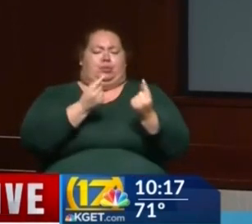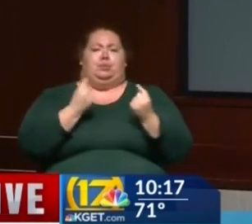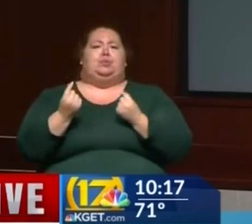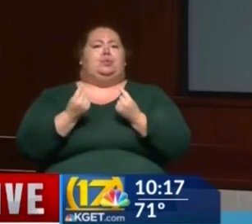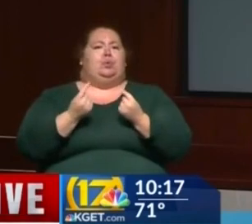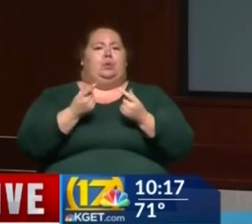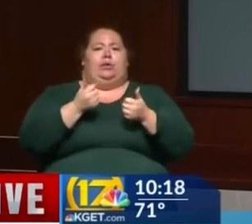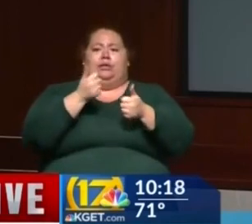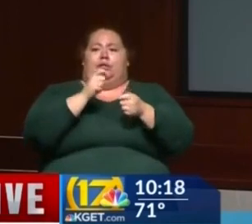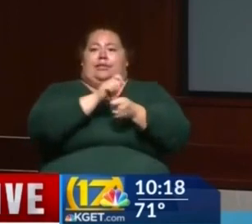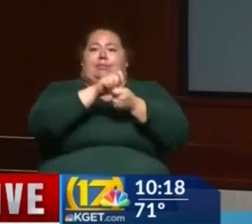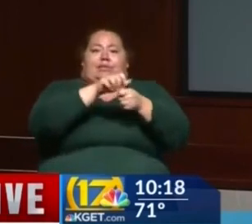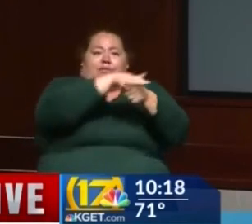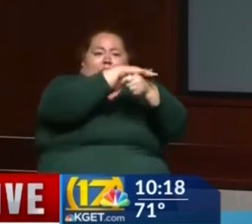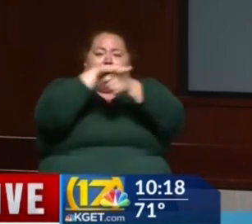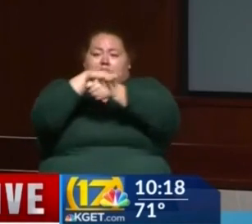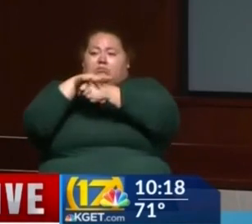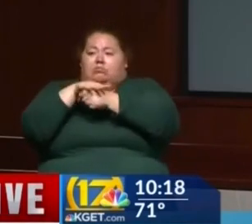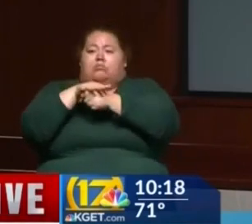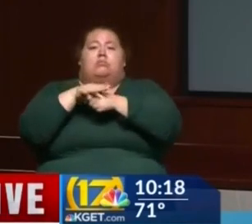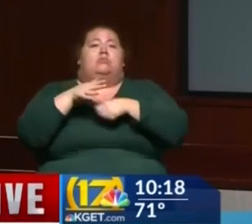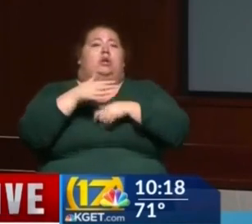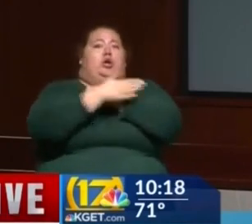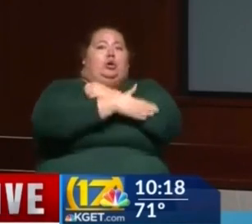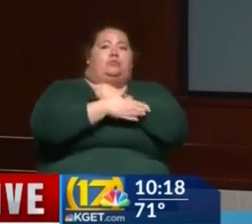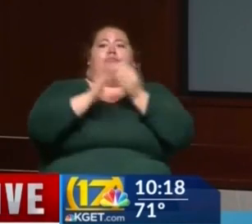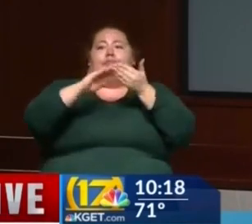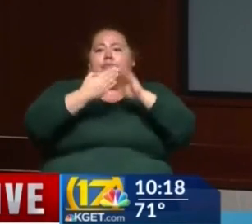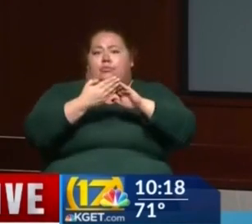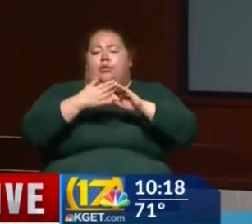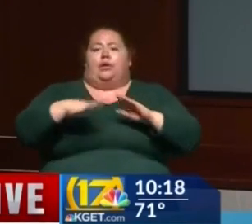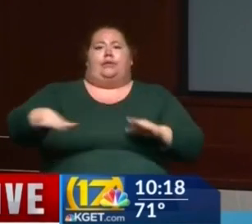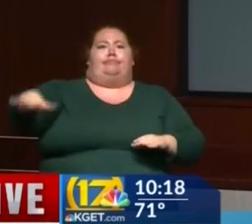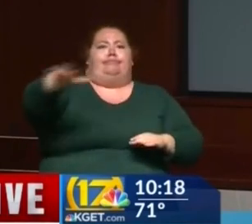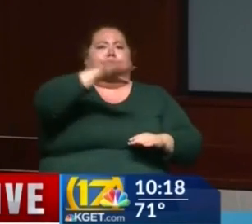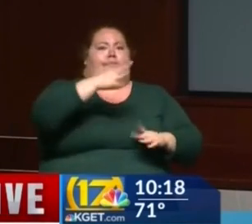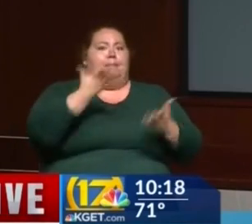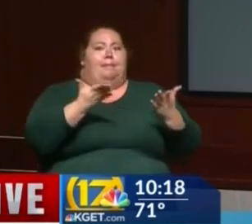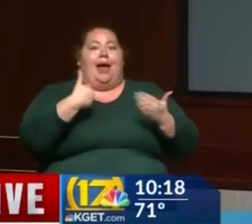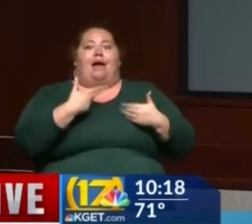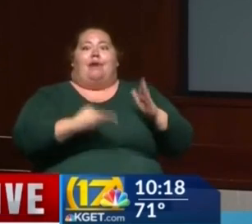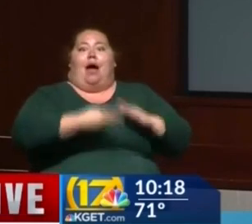DIRECTION THEY ARE GOING OUR FOCUS ON LOWERING THE CASE RATES, LOWERING POSITIVITY RATES ENSURING THAT WE ARE DOING ALL WE CAN IN CERTAIN